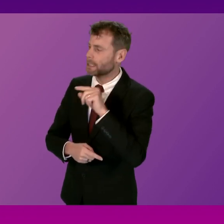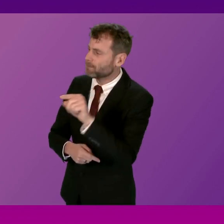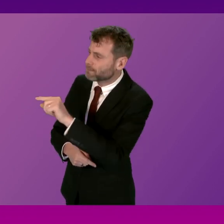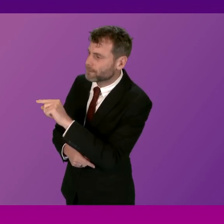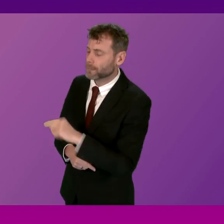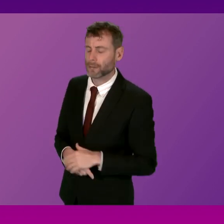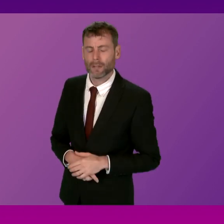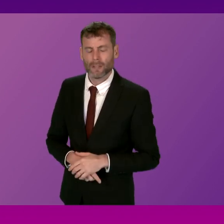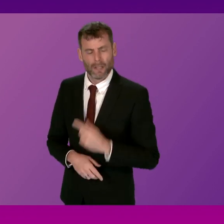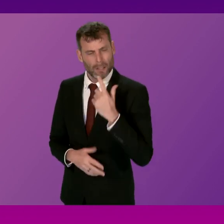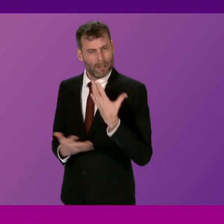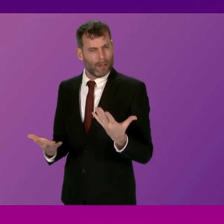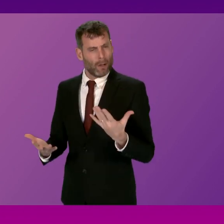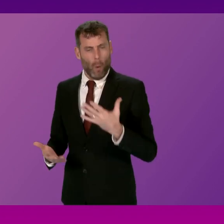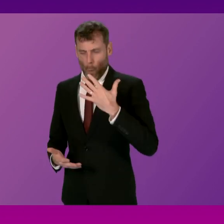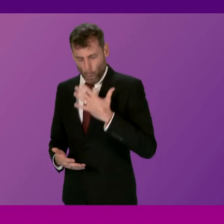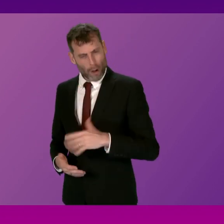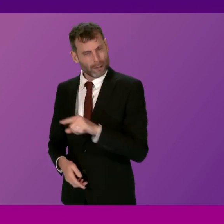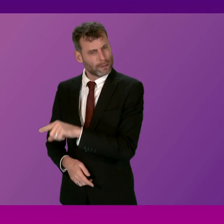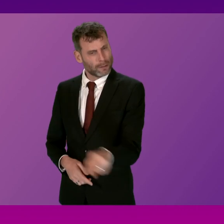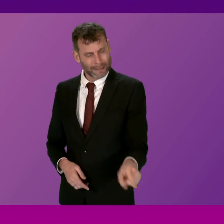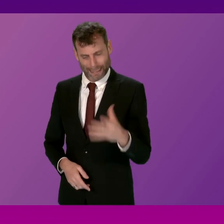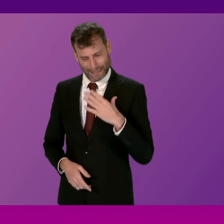around the need for early and effective support for deaf children.